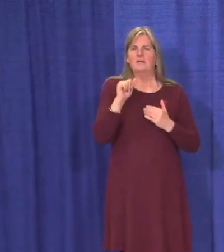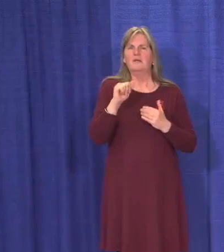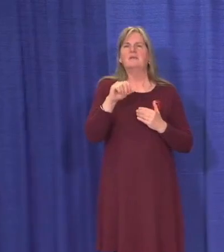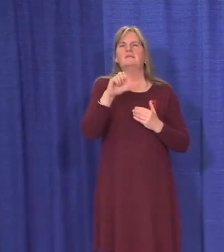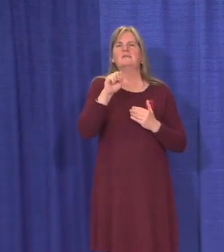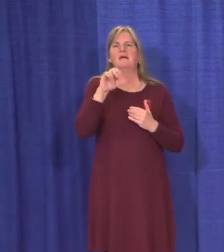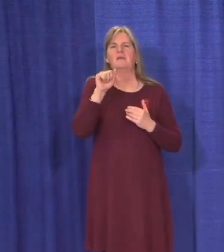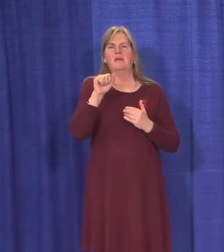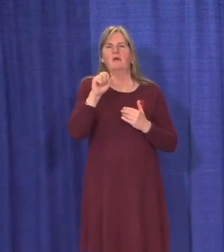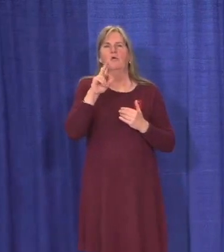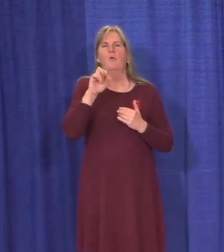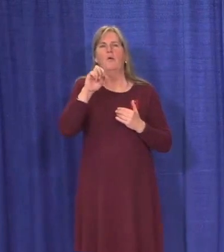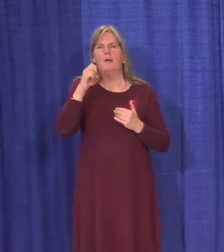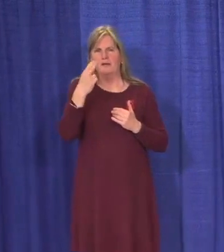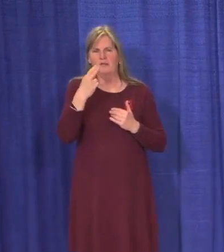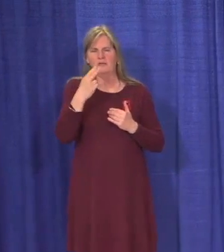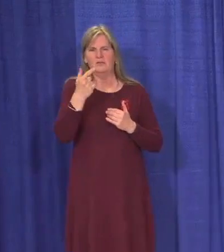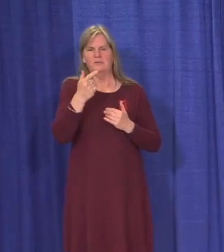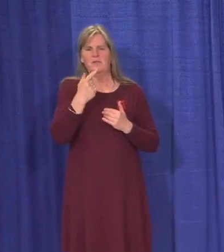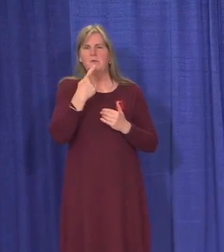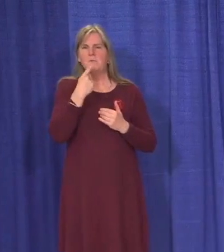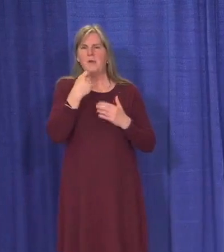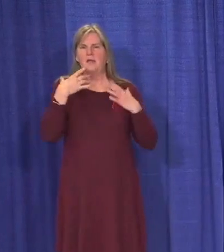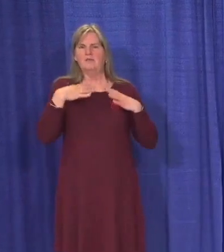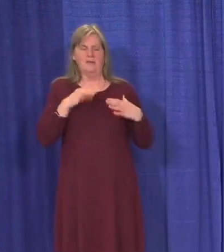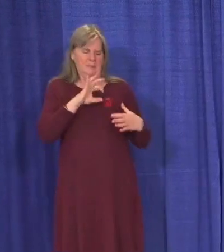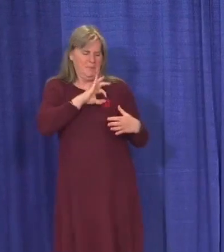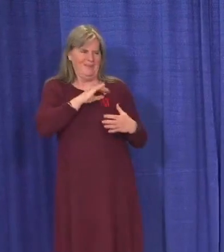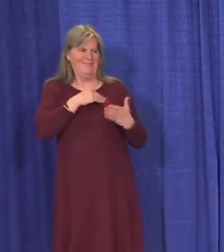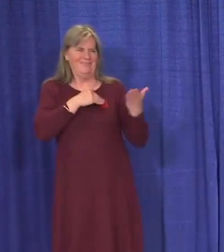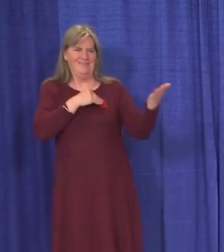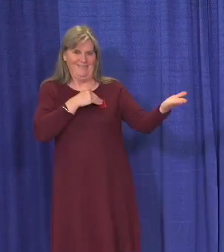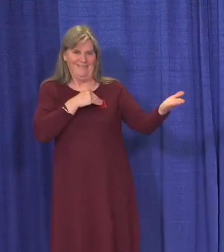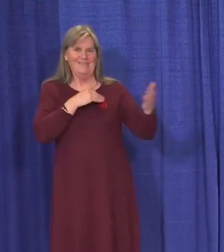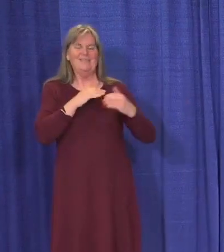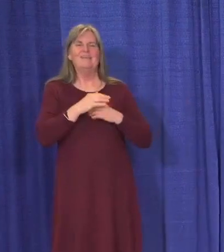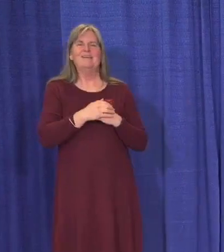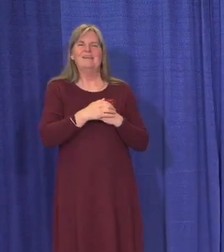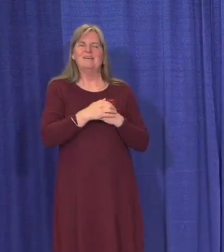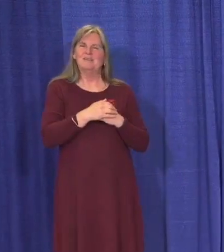Thank you very much for your due diligence.